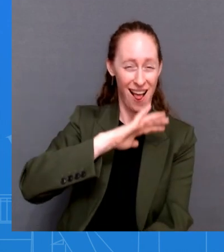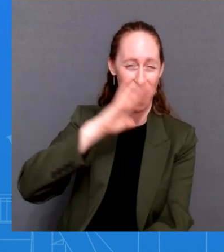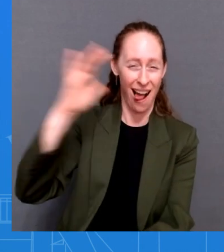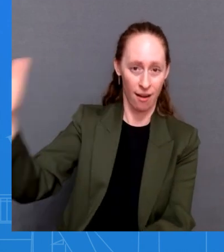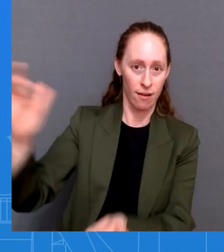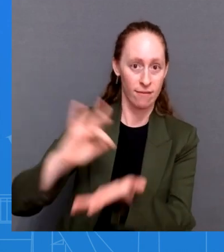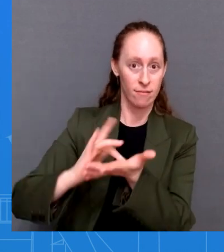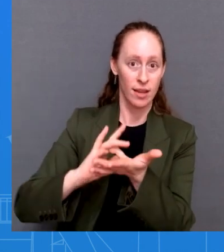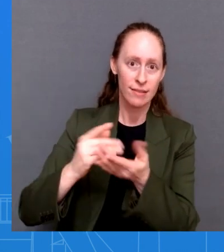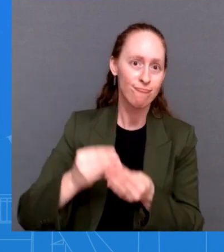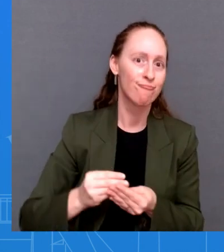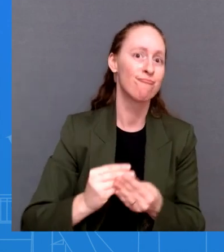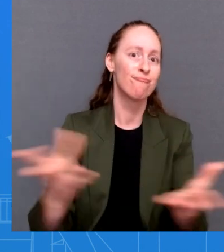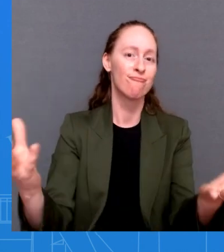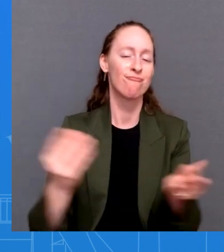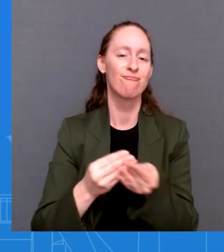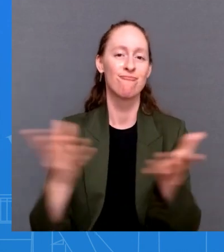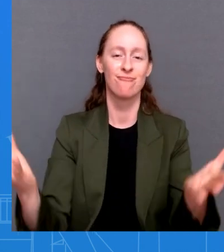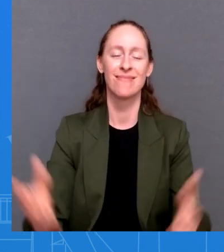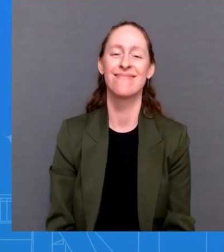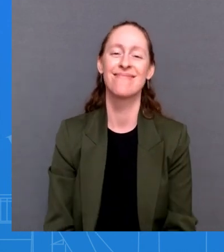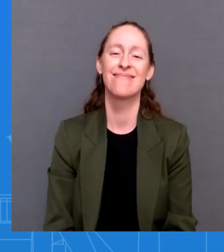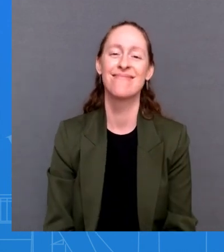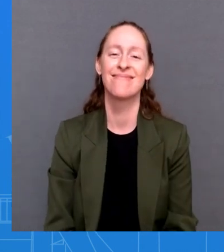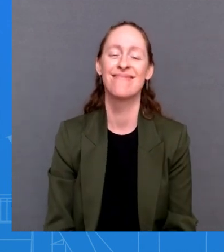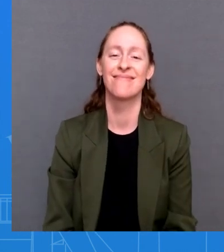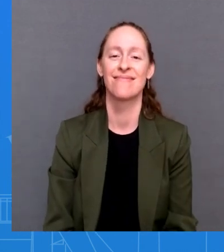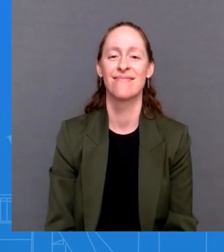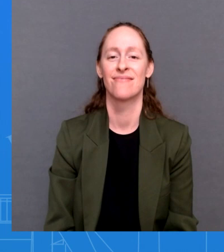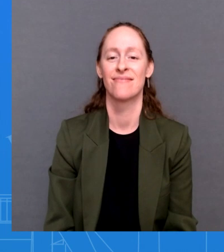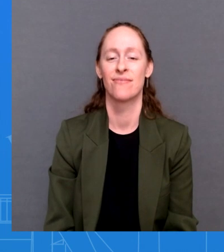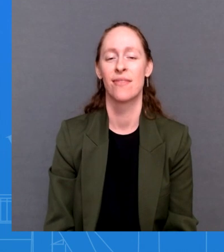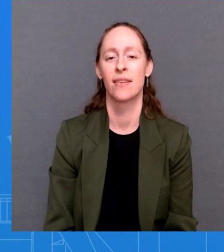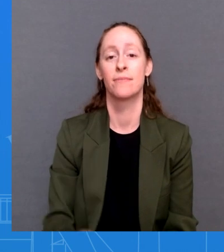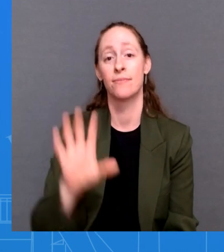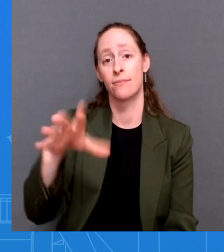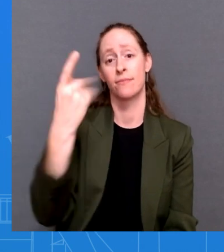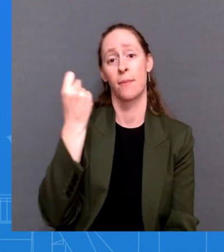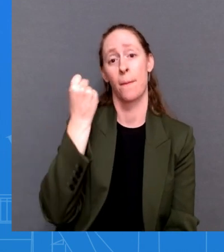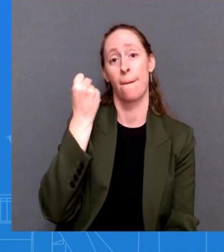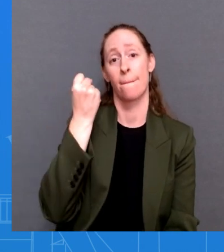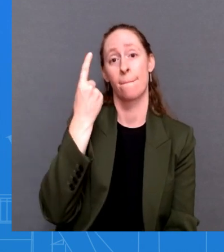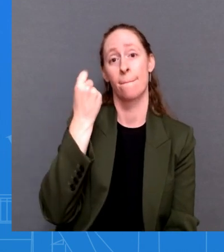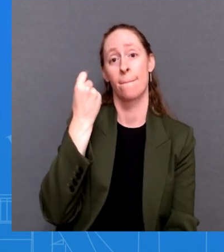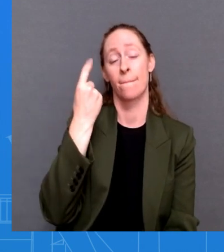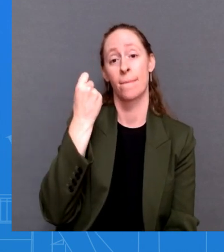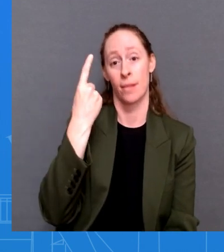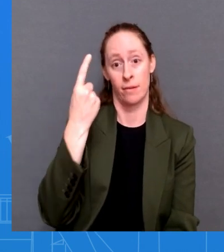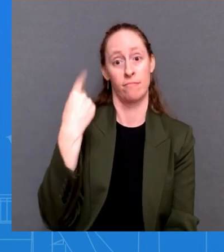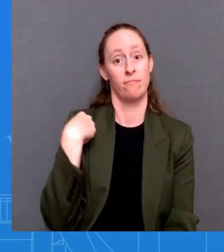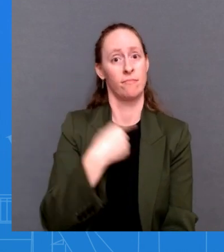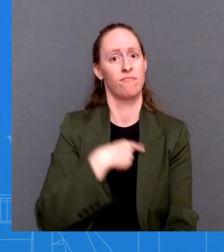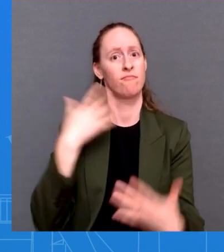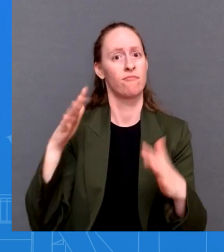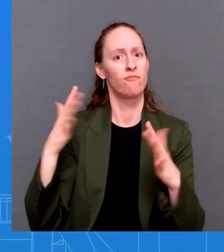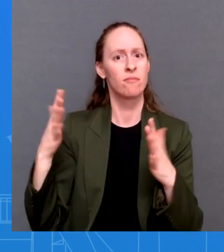before FDA approval of intradermal administration. As Administrator O'Connell will discuss shortly.